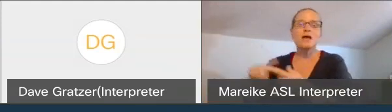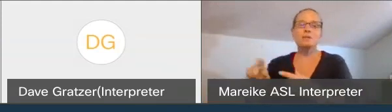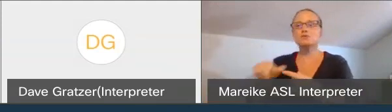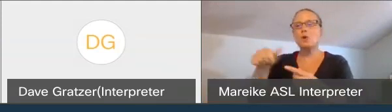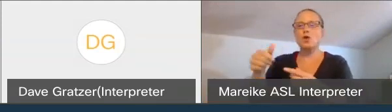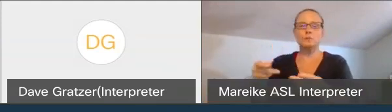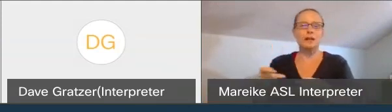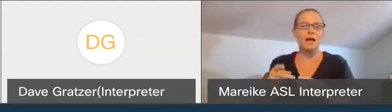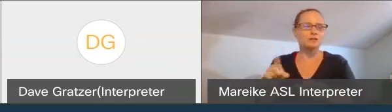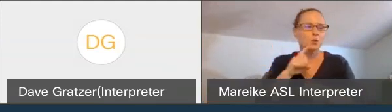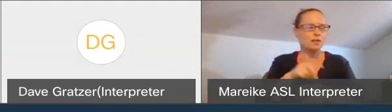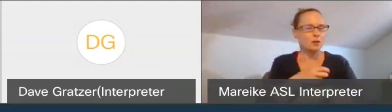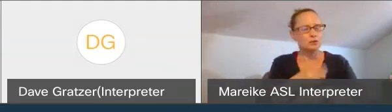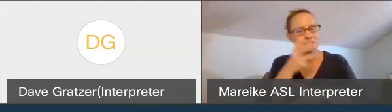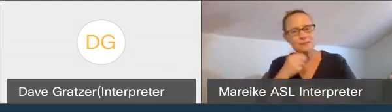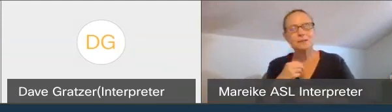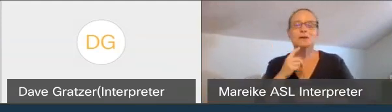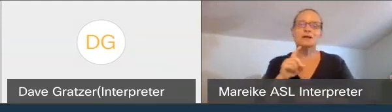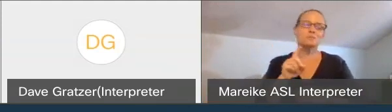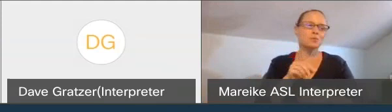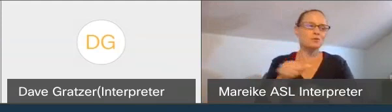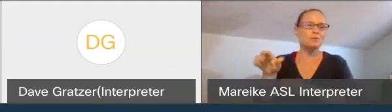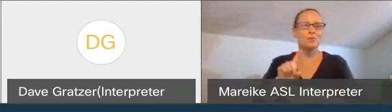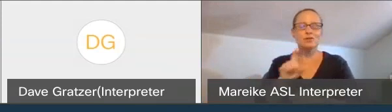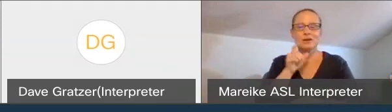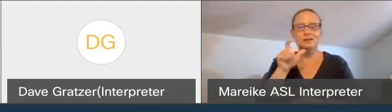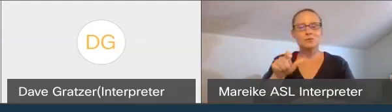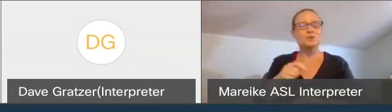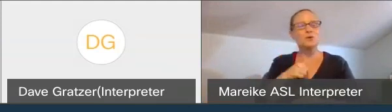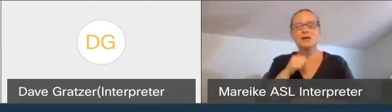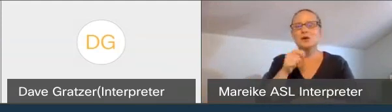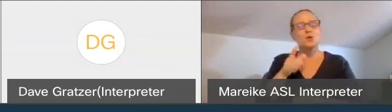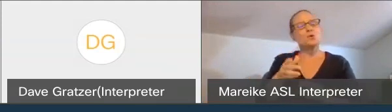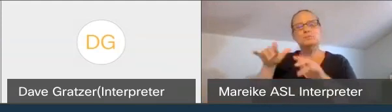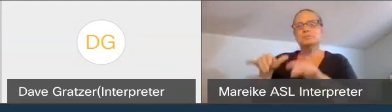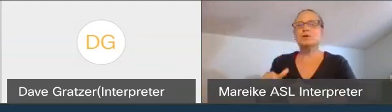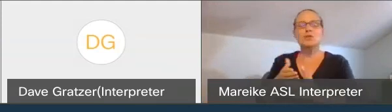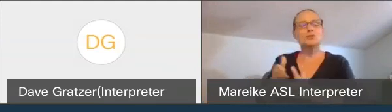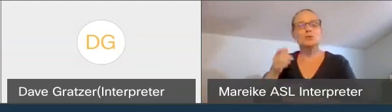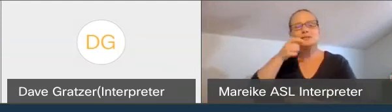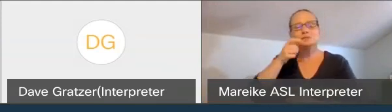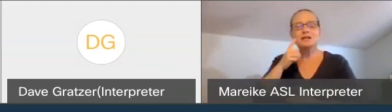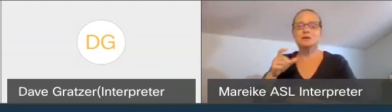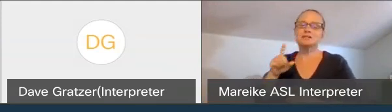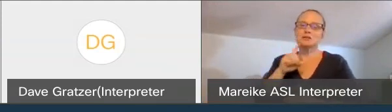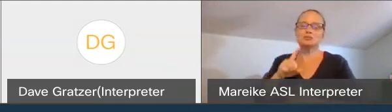or business entrances where they're not supposed to be, and we don't run those individuals through our dispatch because it ties up the radio and we're already aware